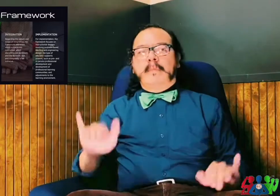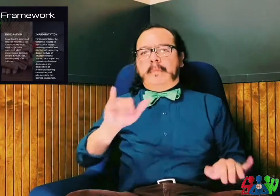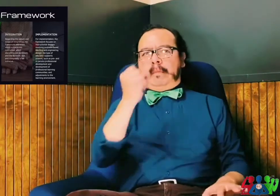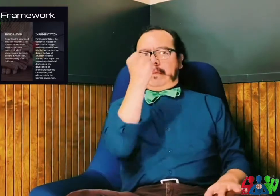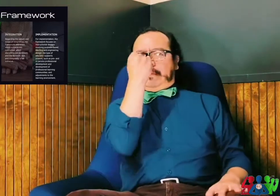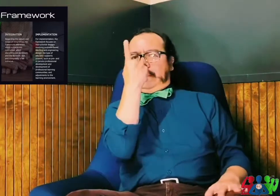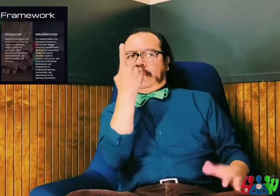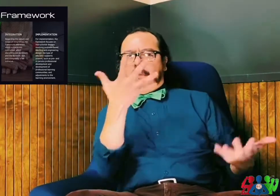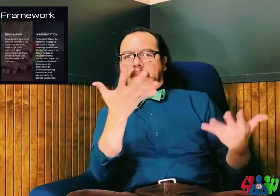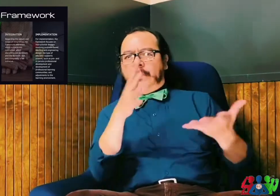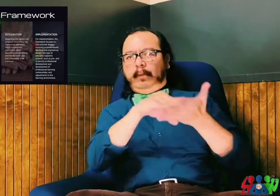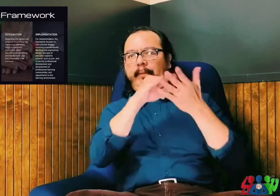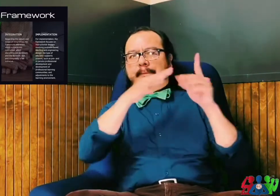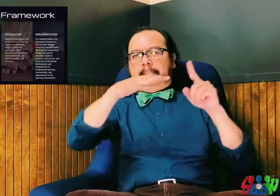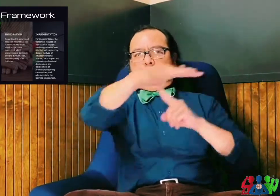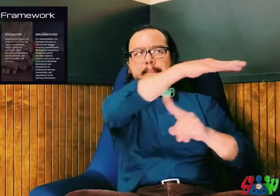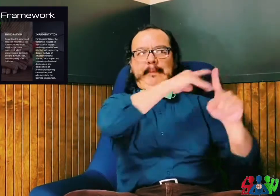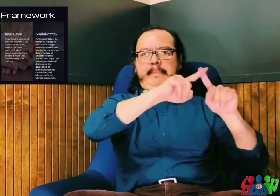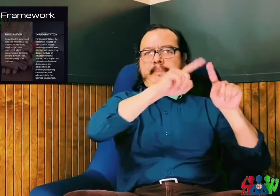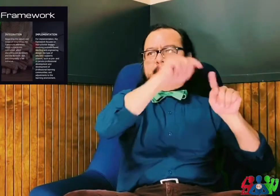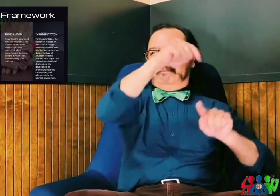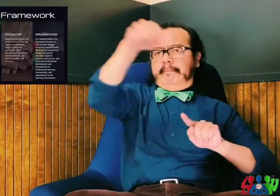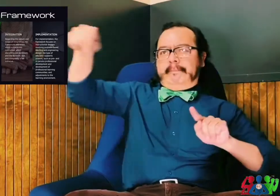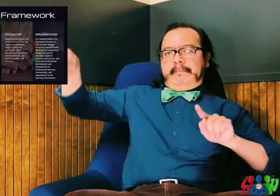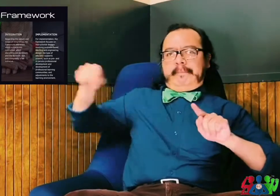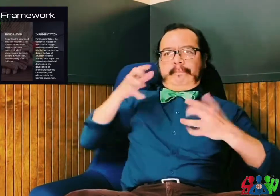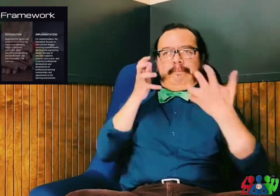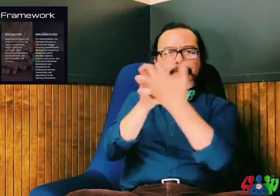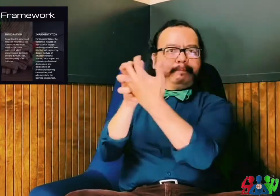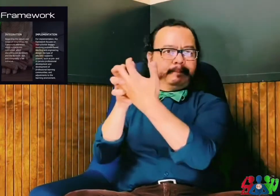and adjustments to the learning environment.